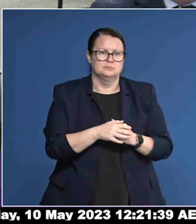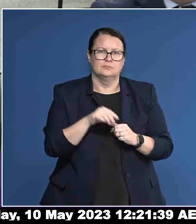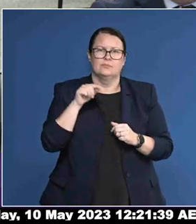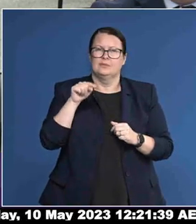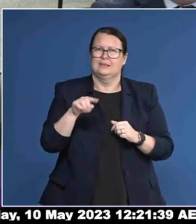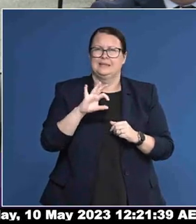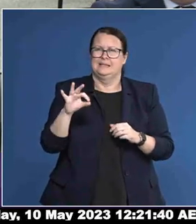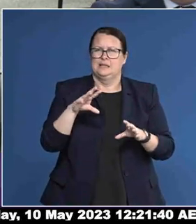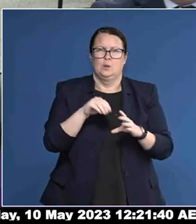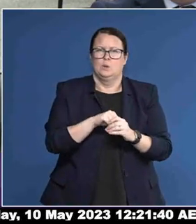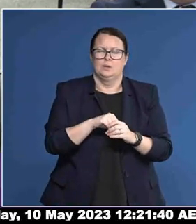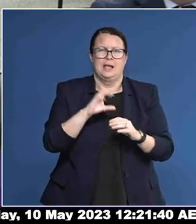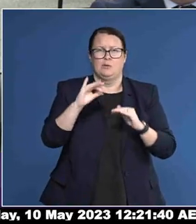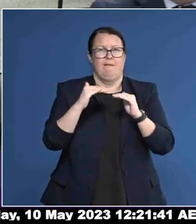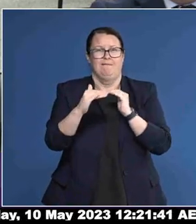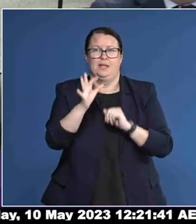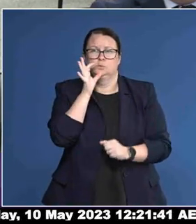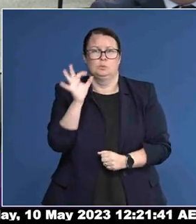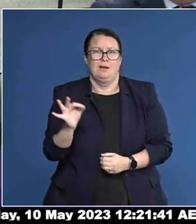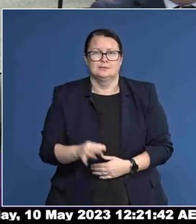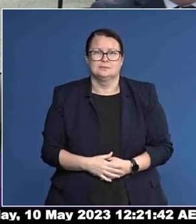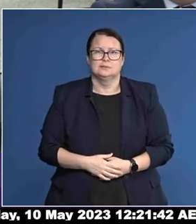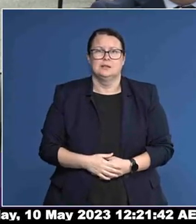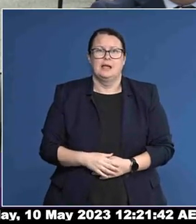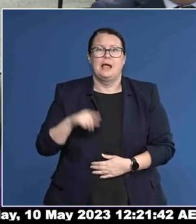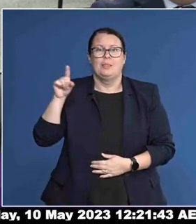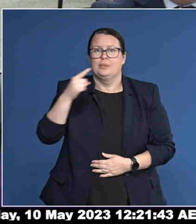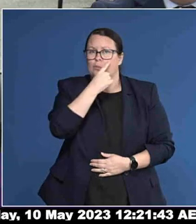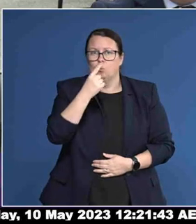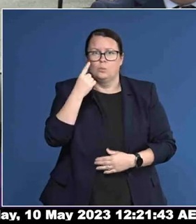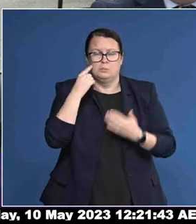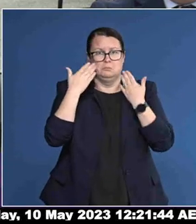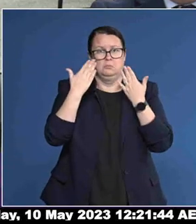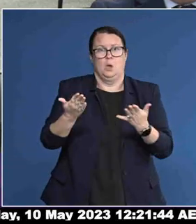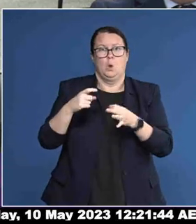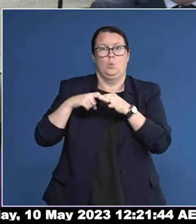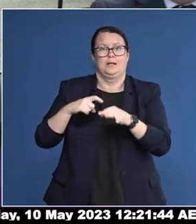It's unfair. This witness has no notice of this line of questioning, nor has he had the